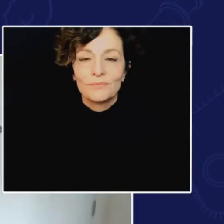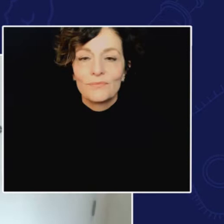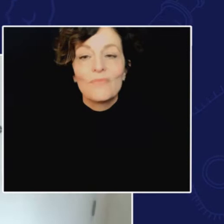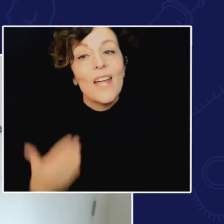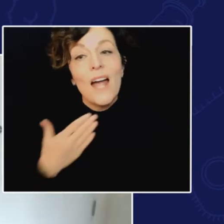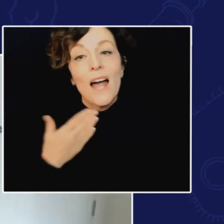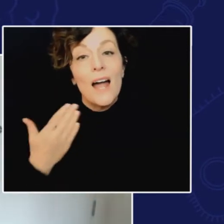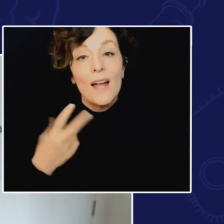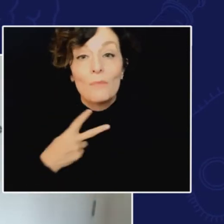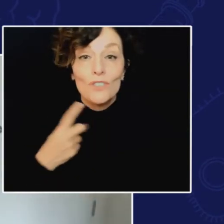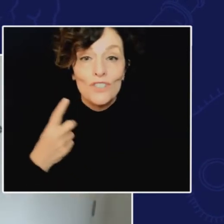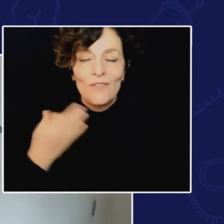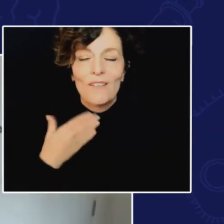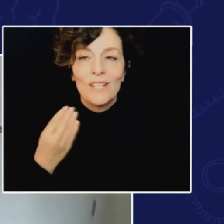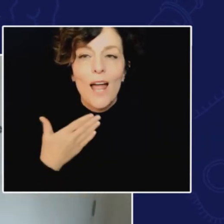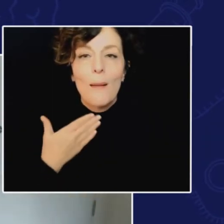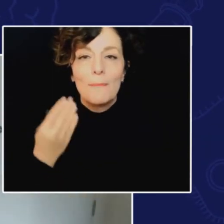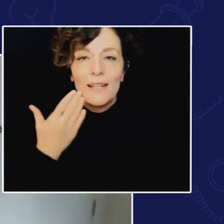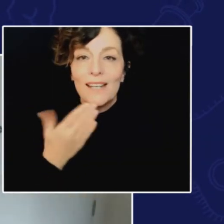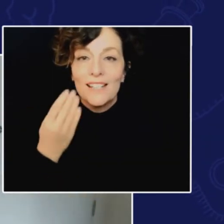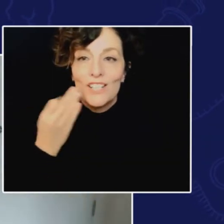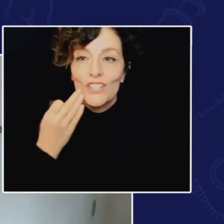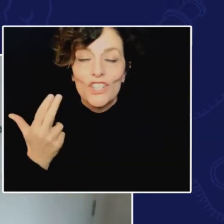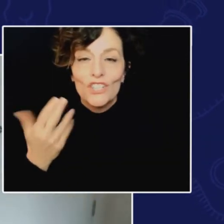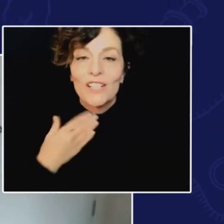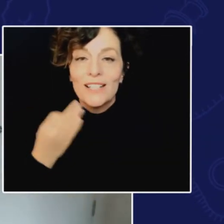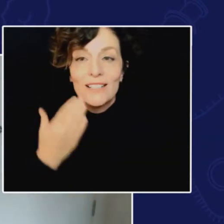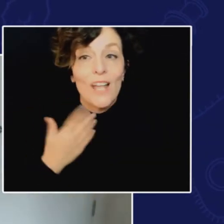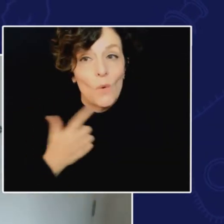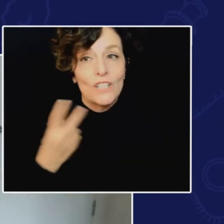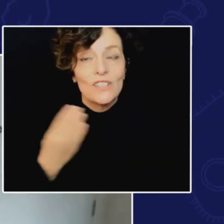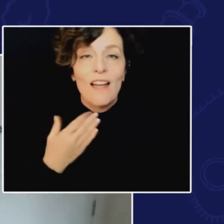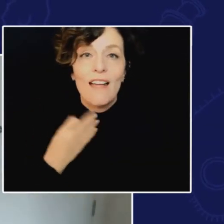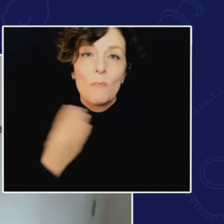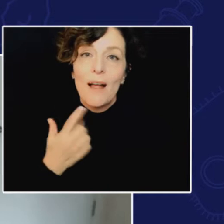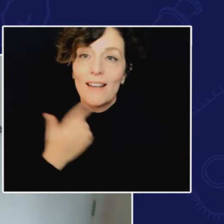[DR. RUFFIN:] I'm Chad Ruffin. I'm an ENT surgeon in Seattle, Washington. I have bilateral cochlear implants,